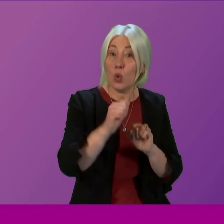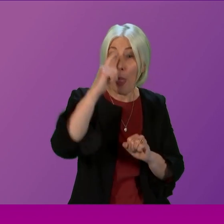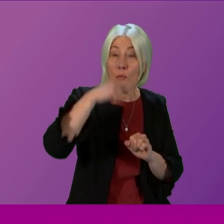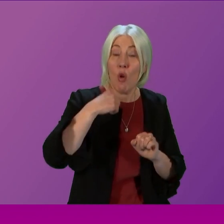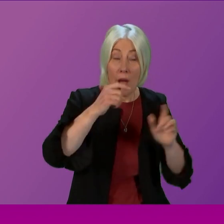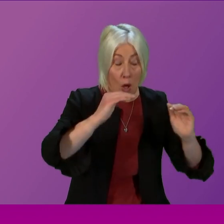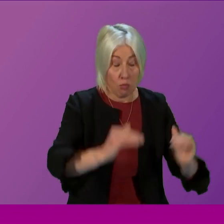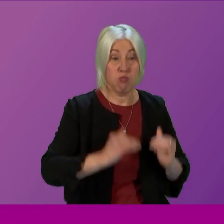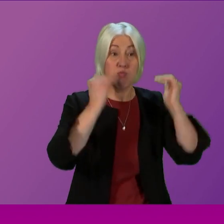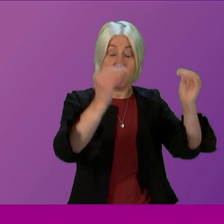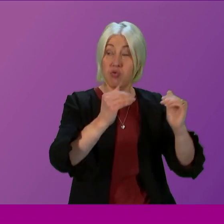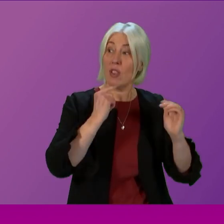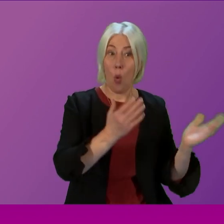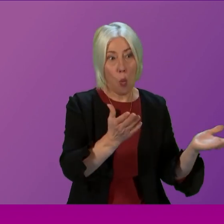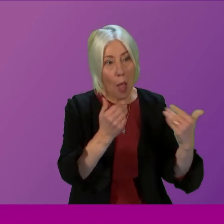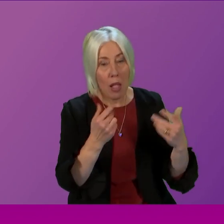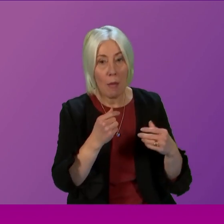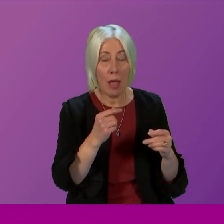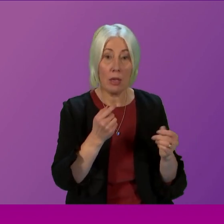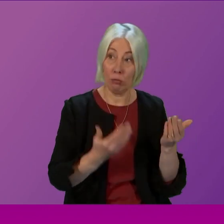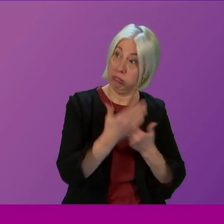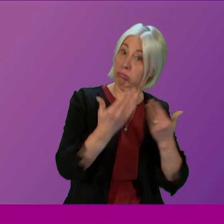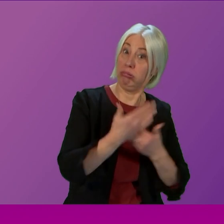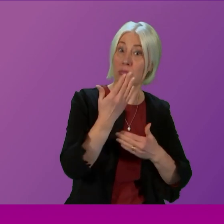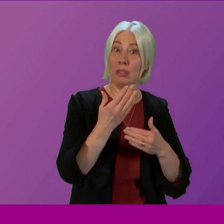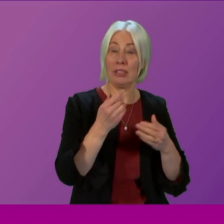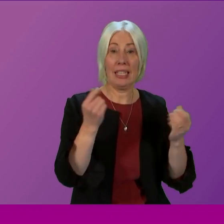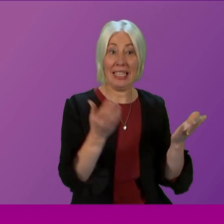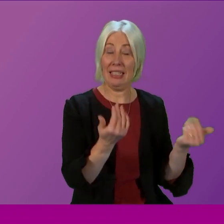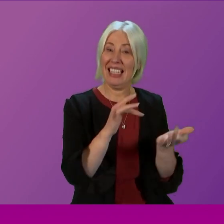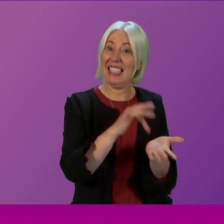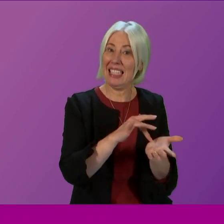cosmopolitan and welcoming city. I hope that I get the opportunity to sample some of the festival’s